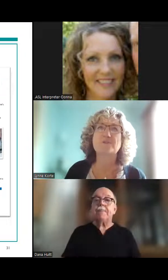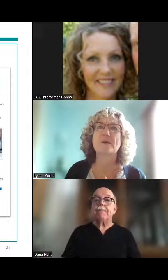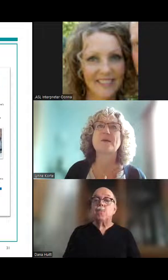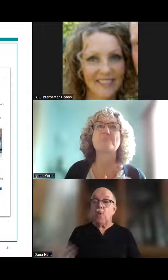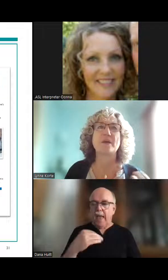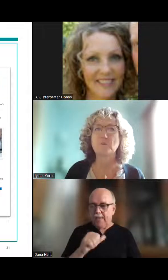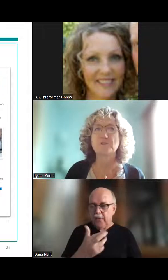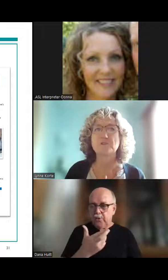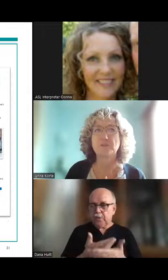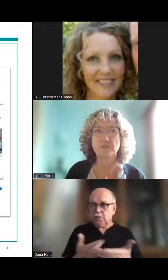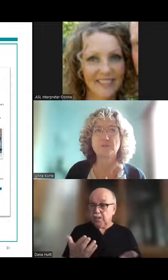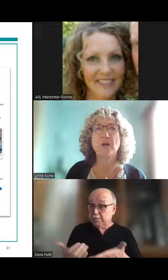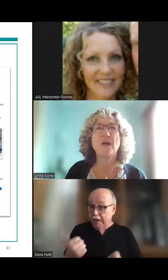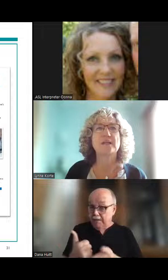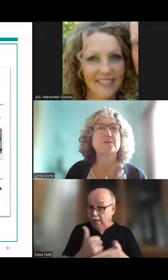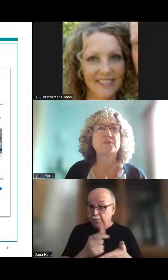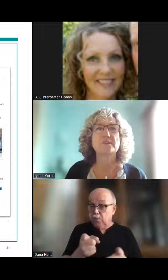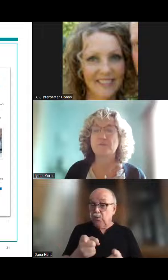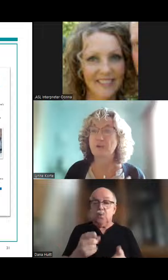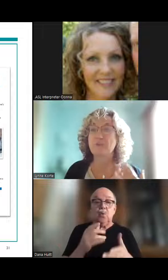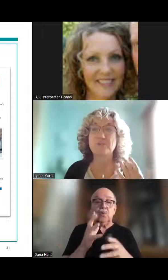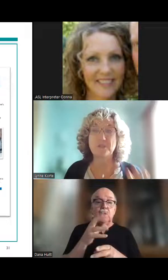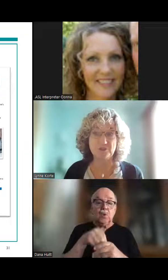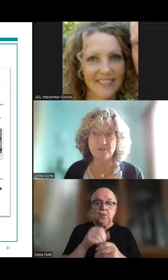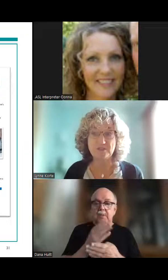partnership offers courses in different languages, too. You just need to find